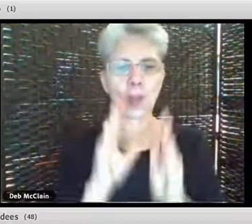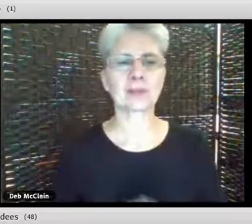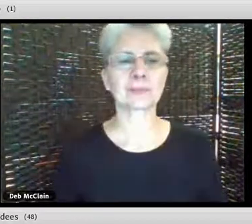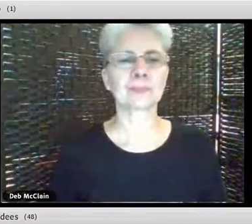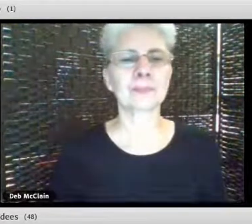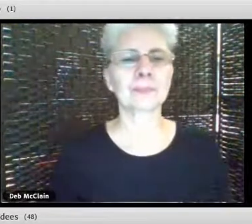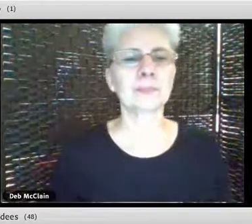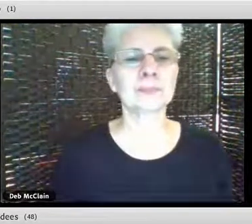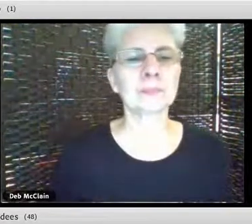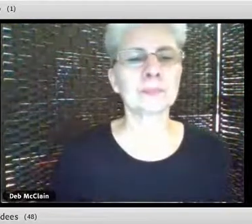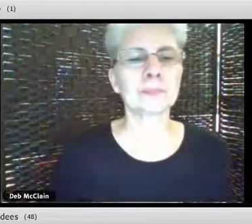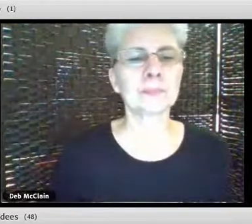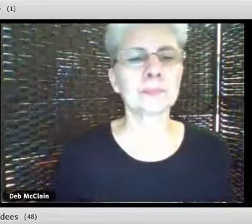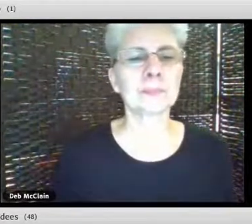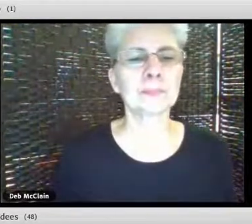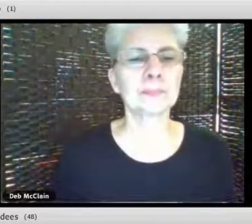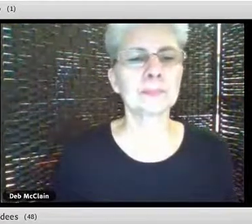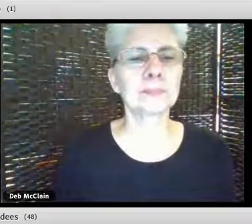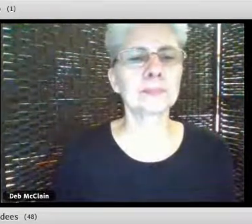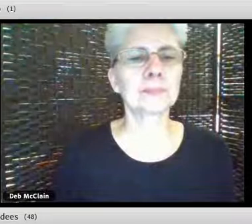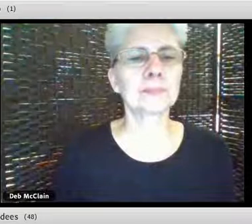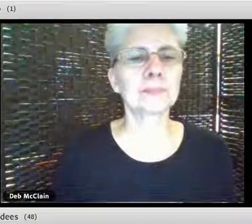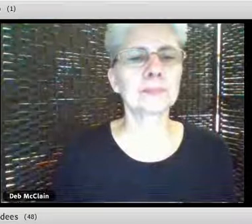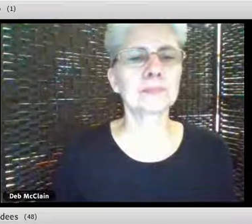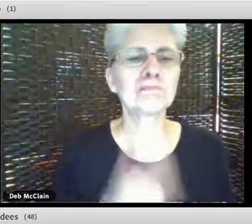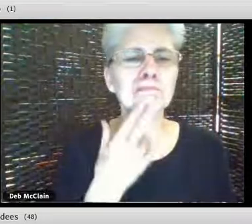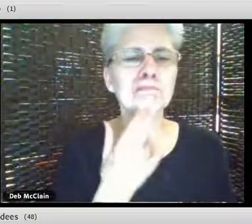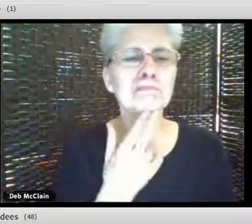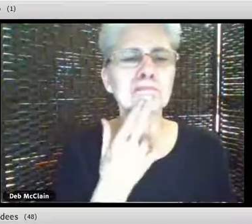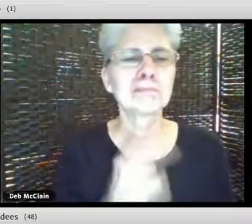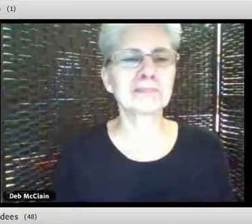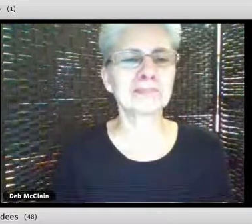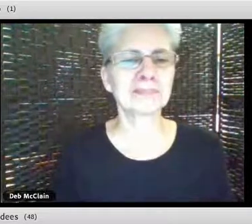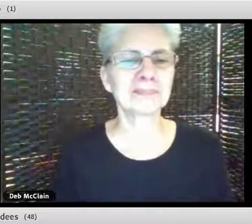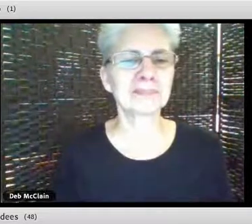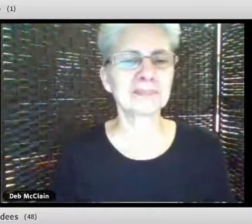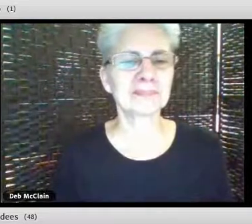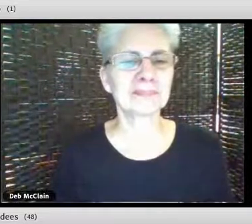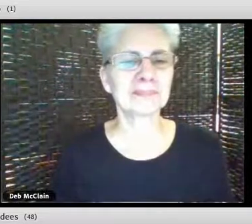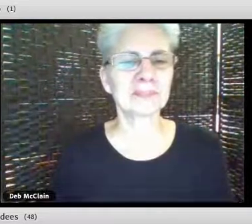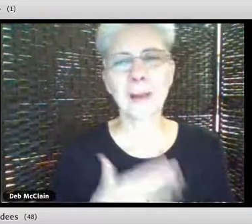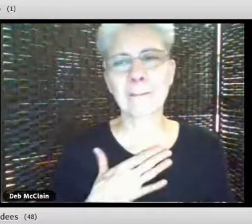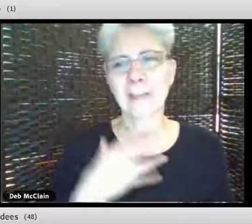So I'm going to click on it, and I'm going to make it smaller. Just a second. I believe this is catching up.